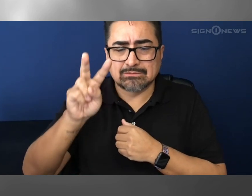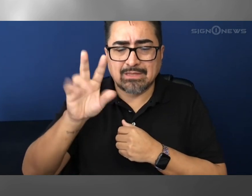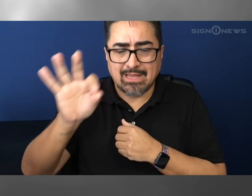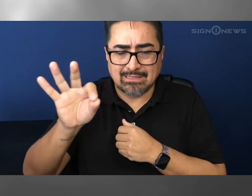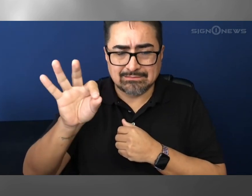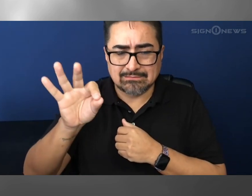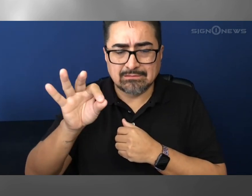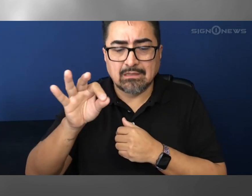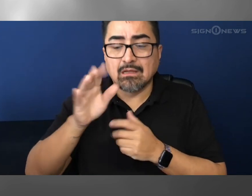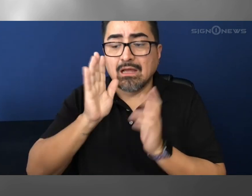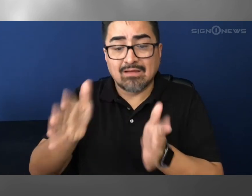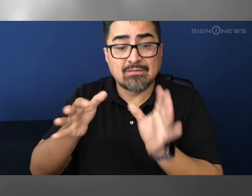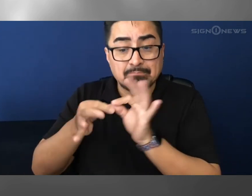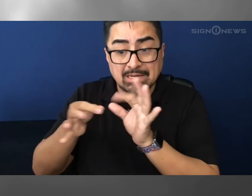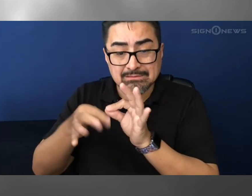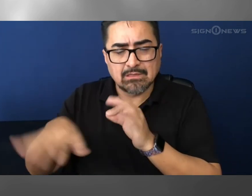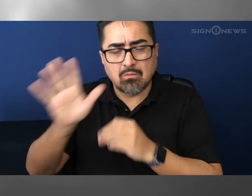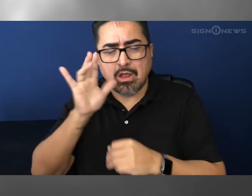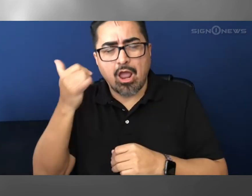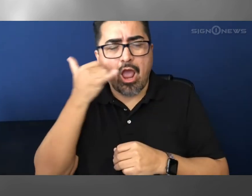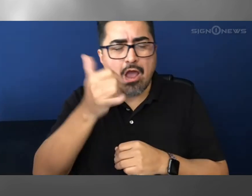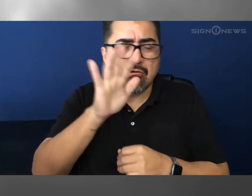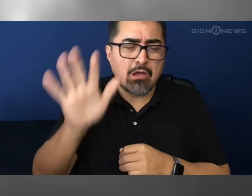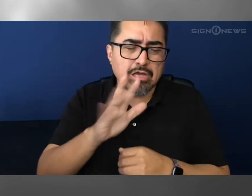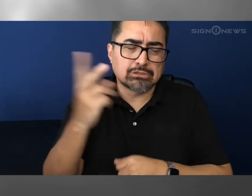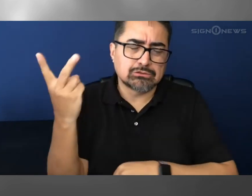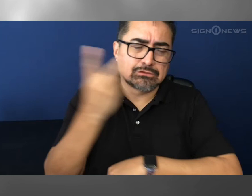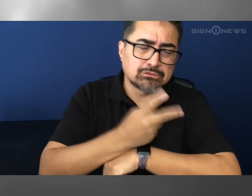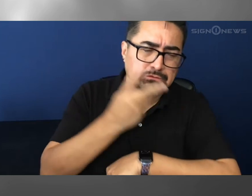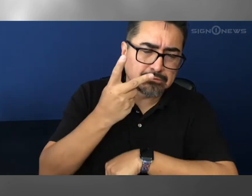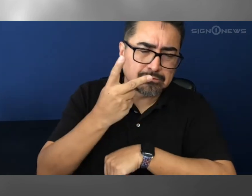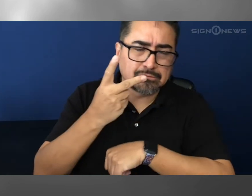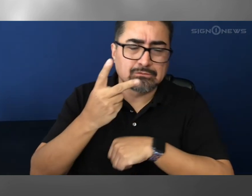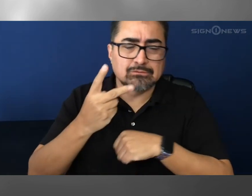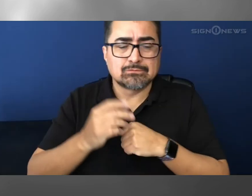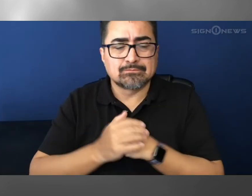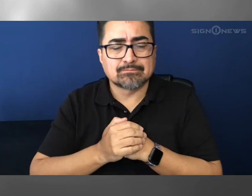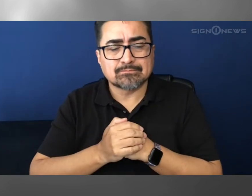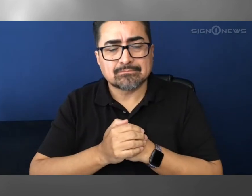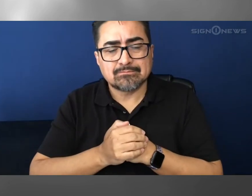Leave your message on the voter hotline and someone will contact you within 2 business days.